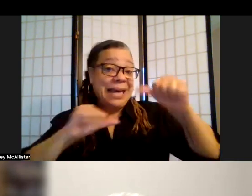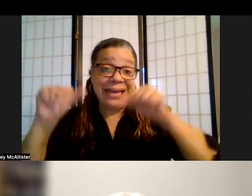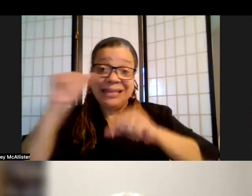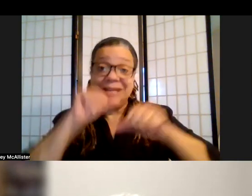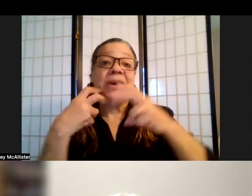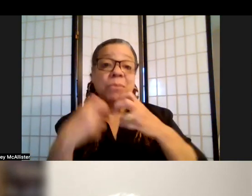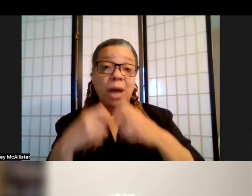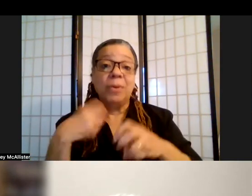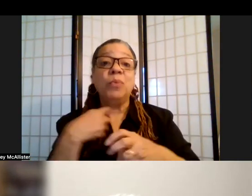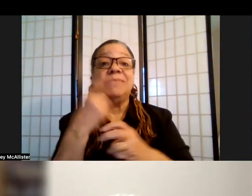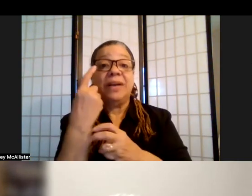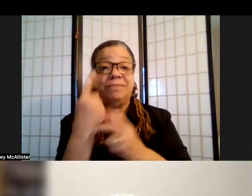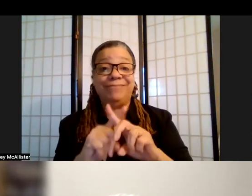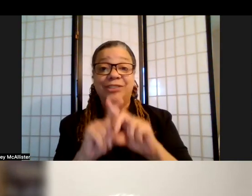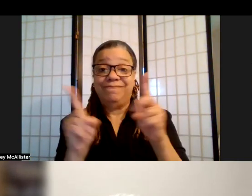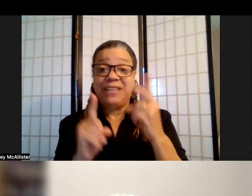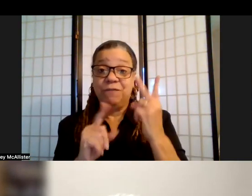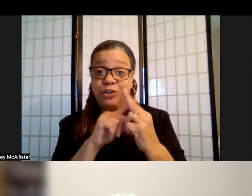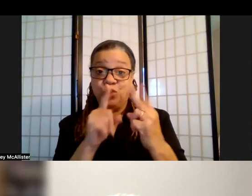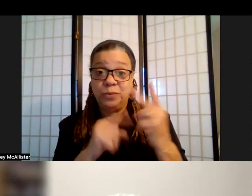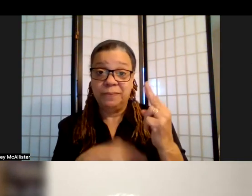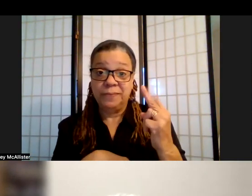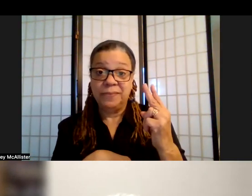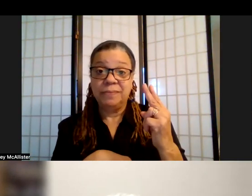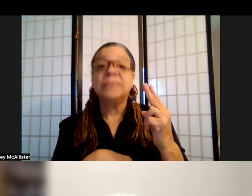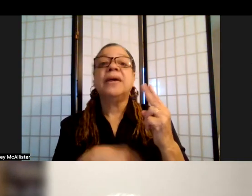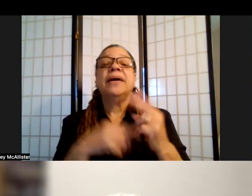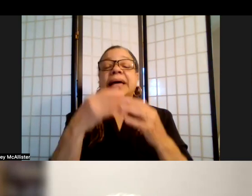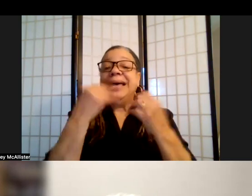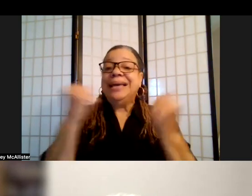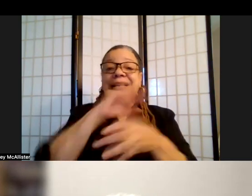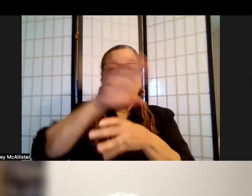to understand, that includes greed and hubris and disregard for